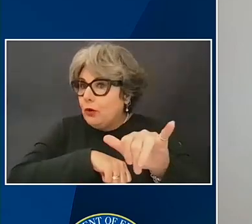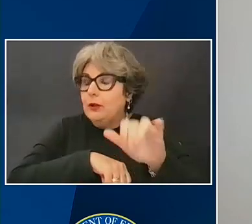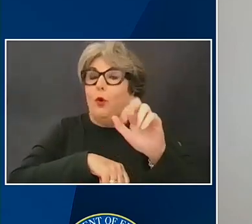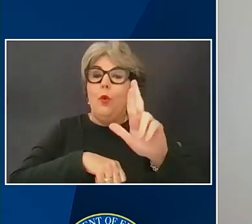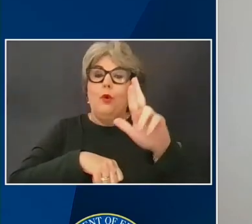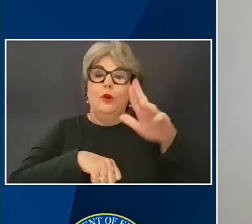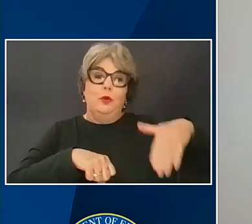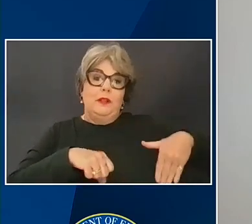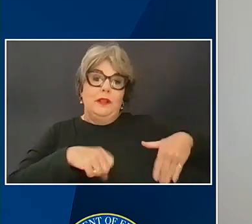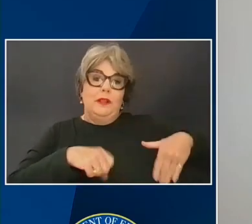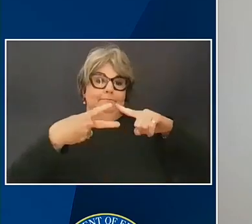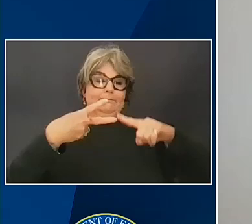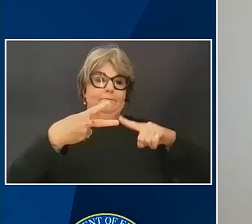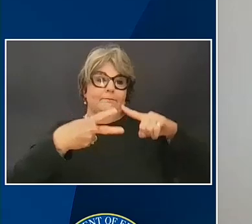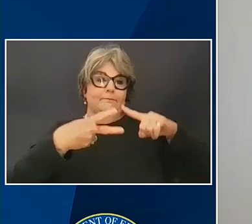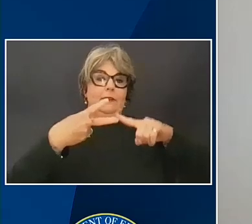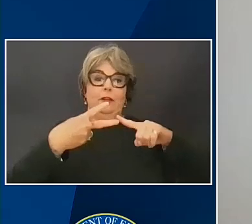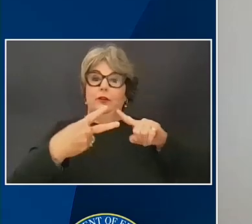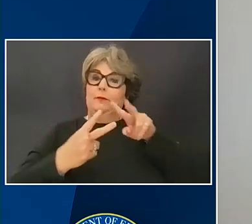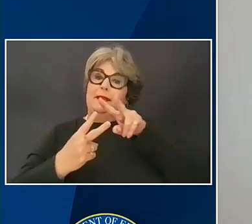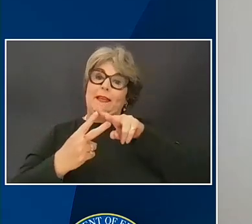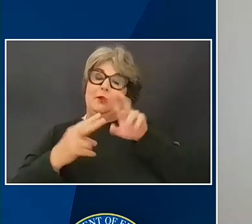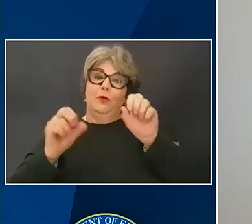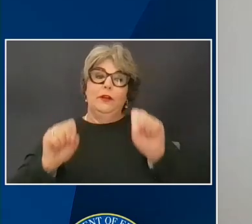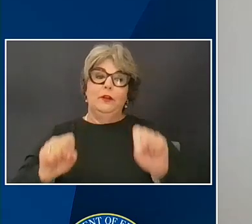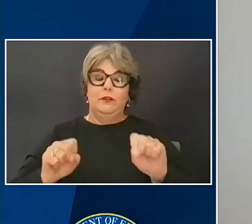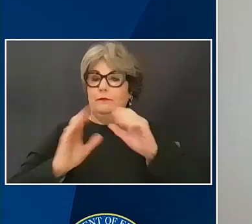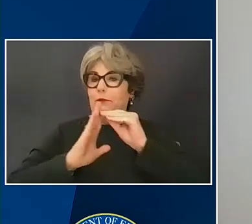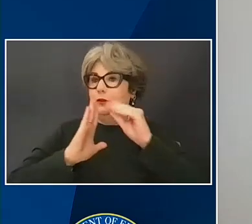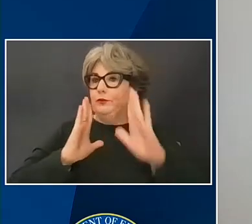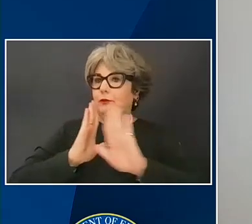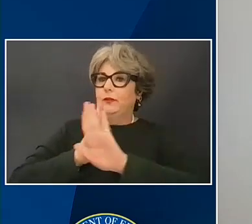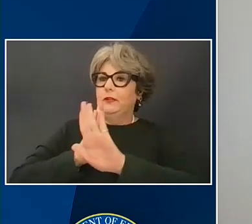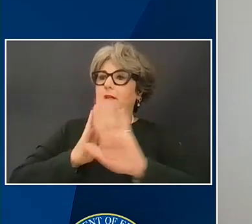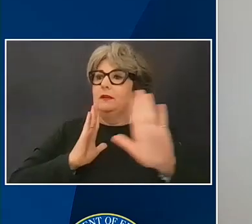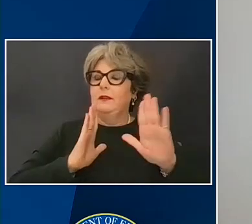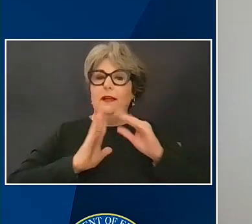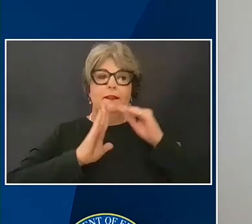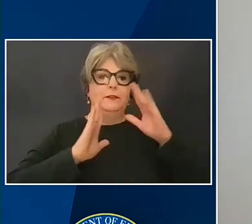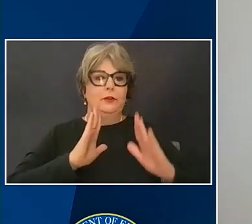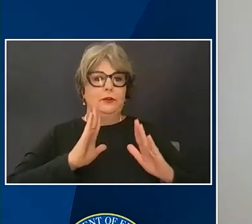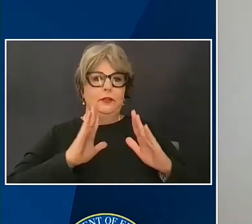could be either way, for the student and the student argued that they didn't submit